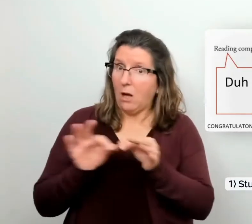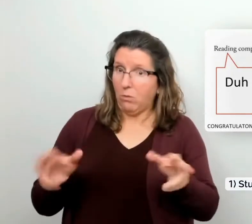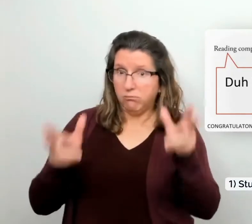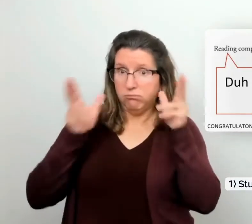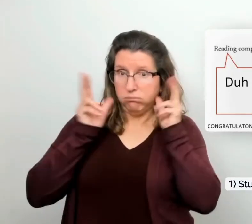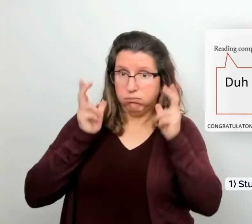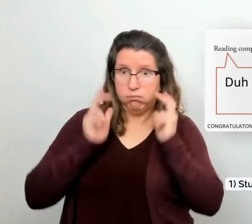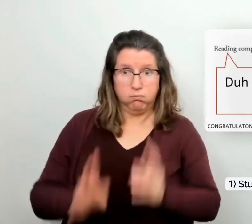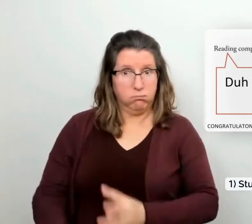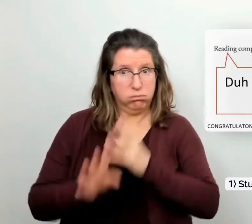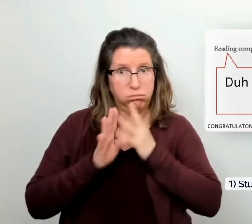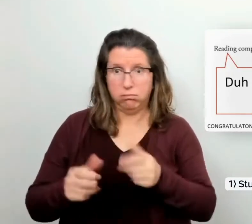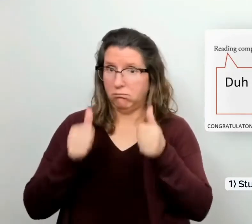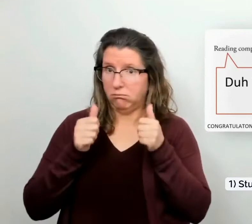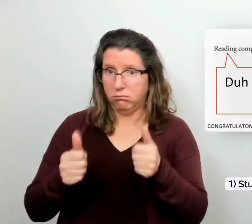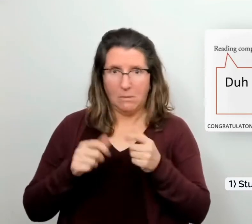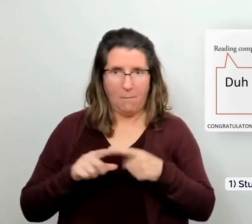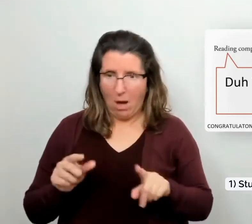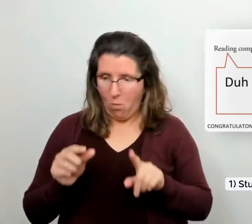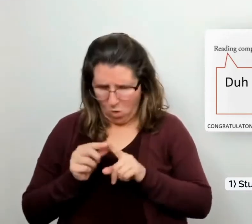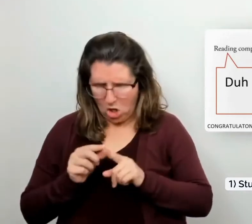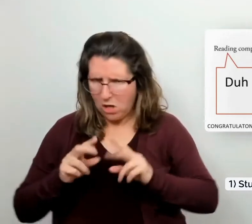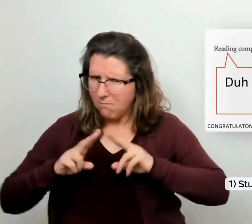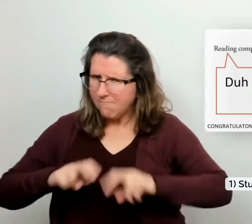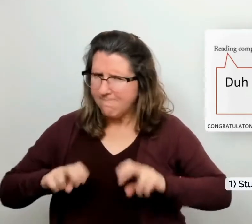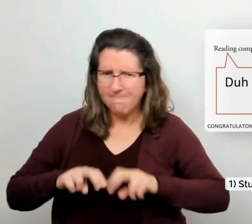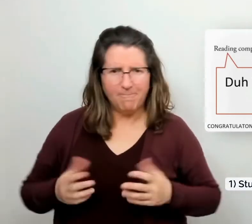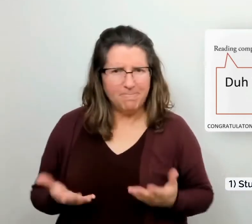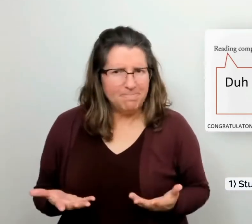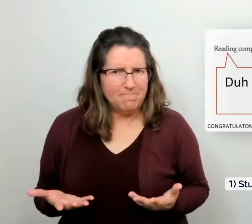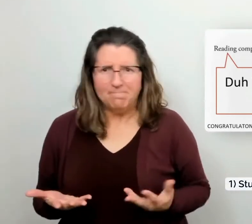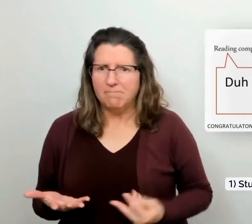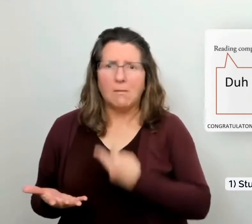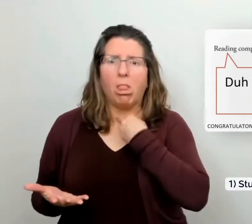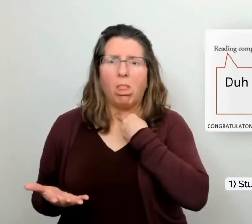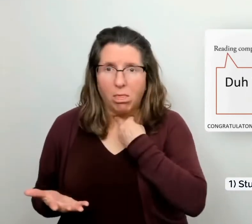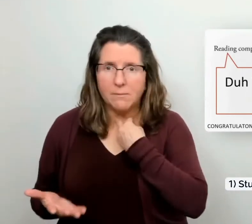but needs support with identifying words associated with what they are hearing.